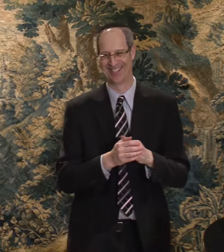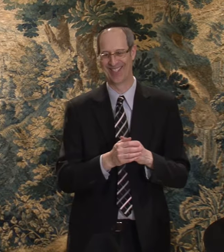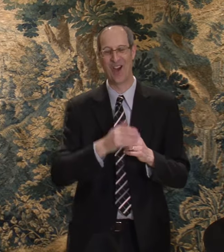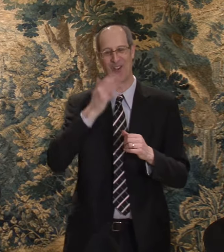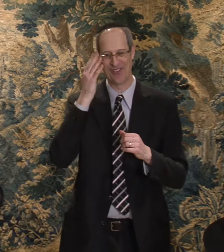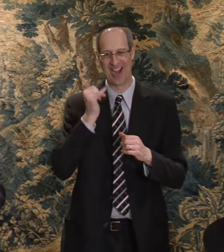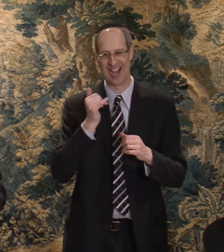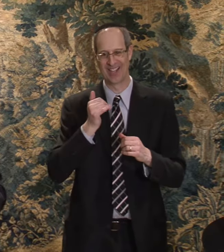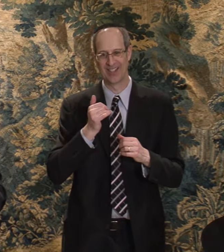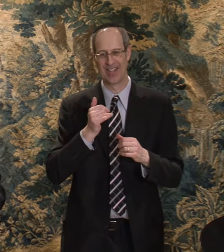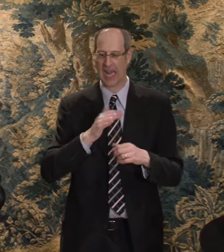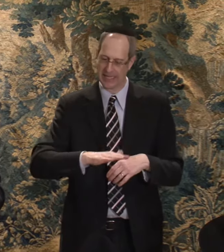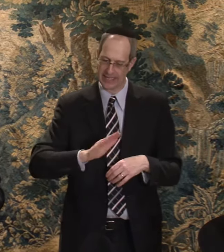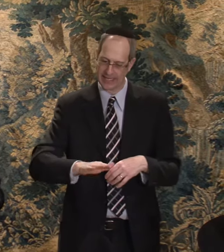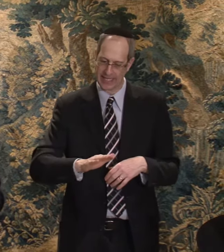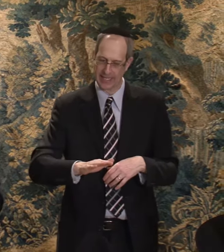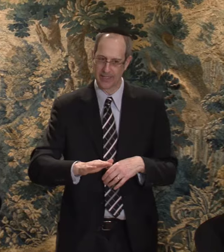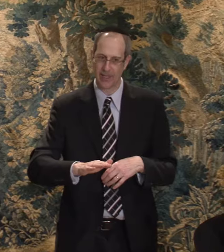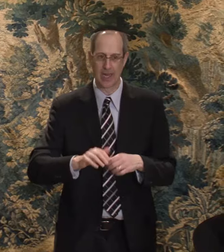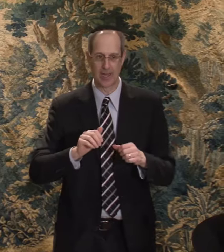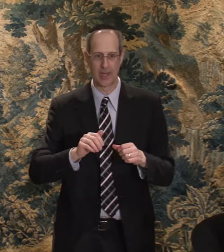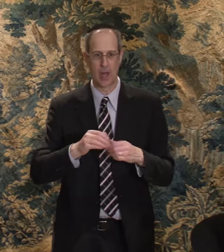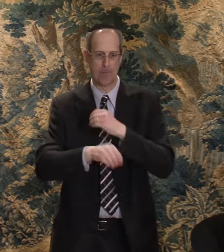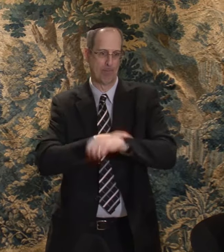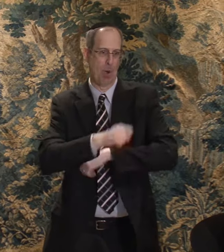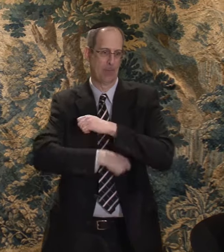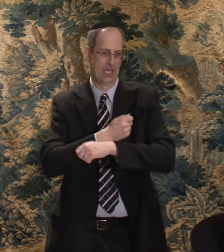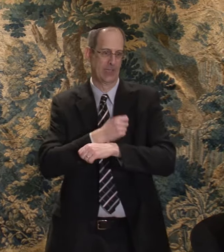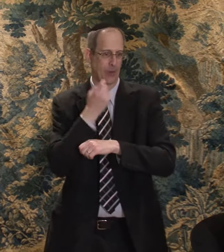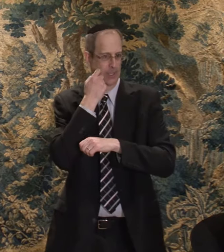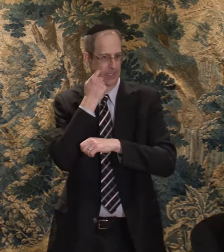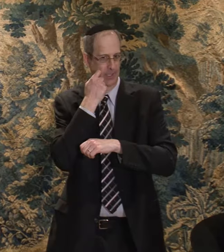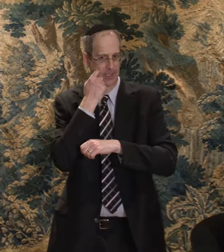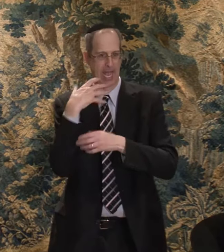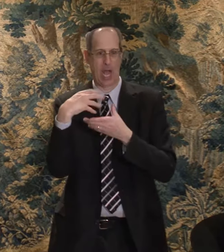little kids can do great things I was at a Bar Mitzvah recently at a town and the